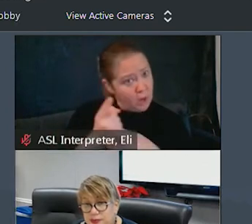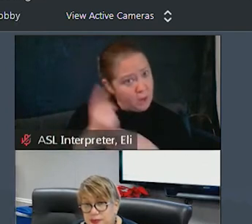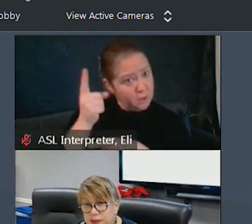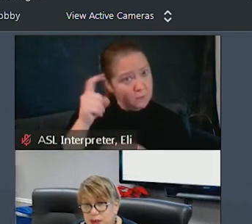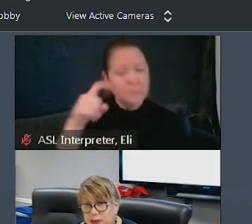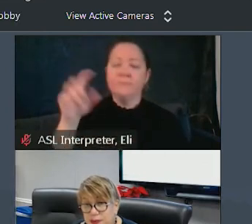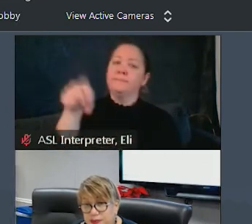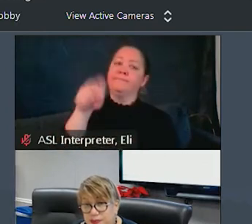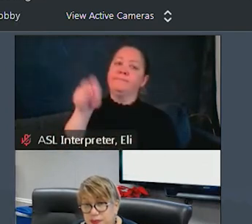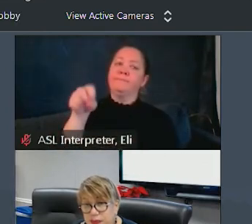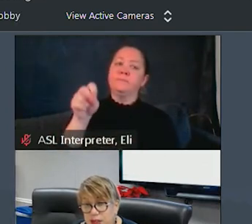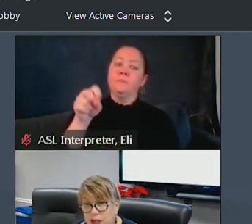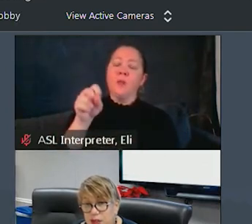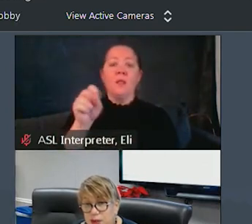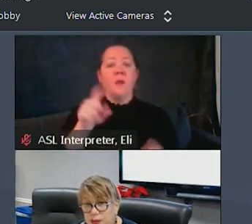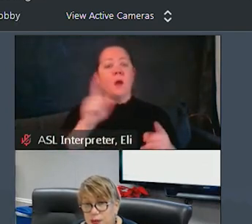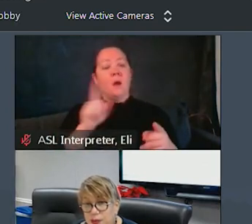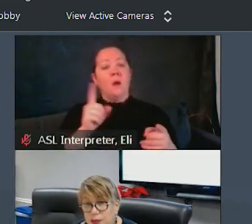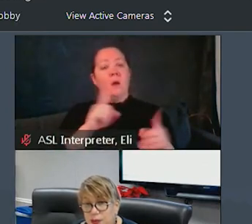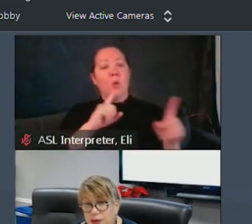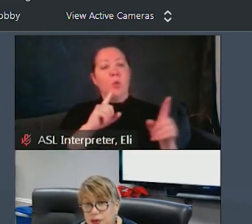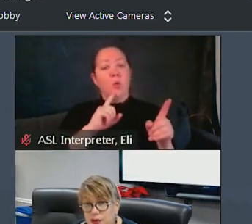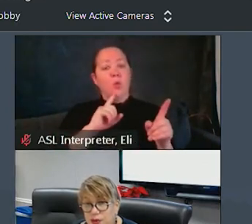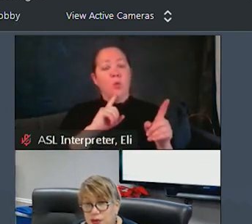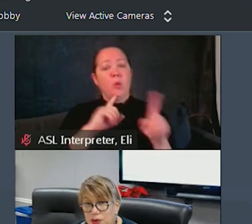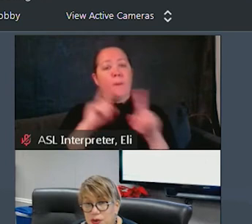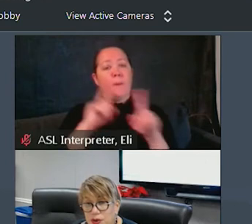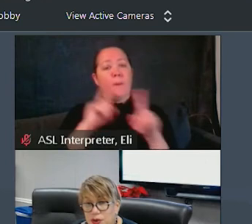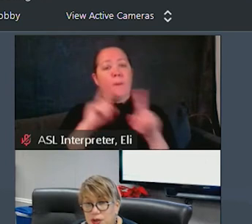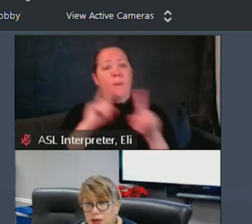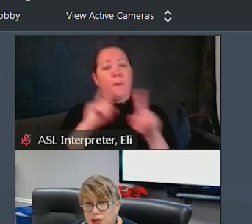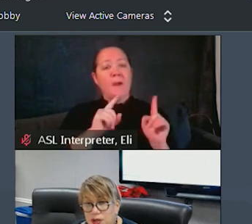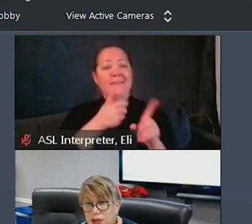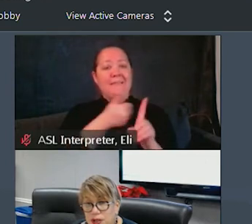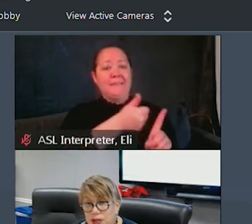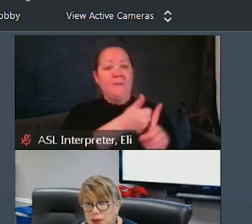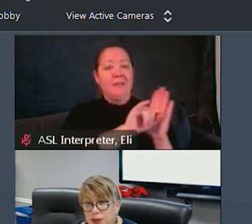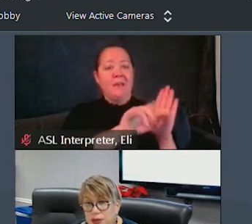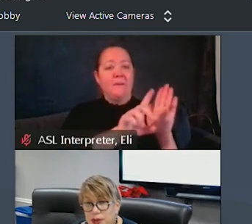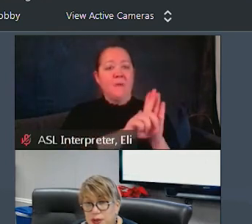the report itself that was prepared in 2019 identified the numbers 46, that was in error.